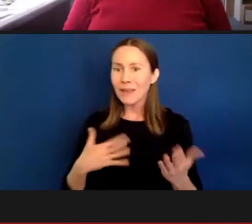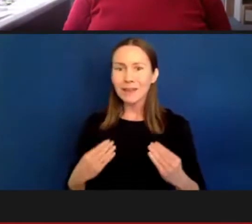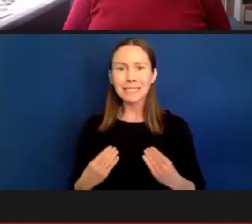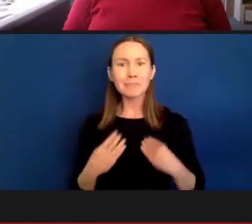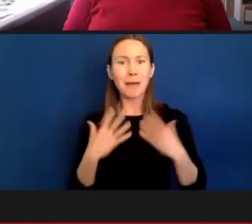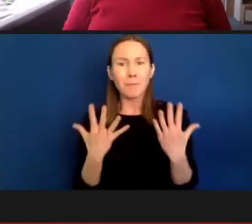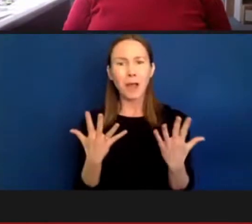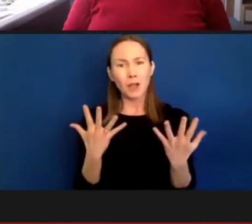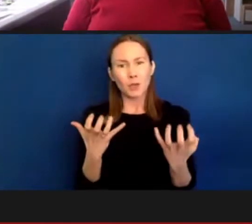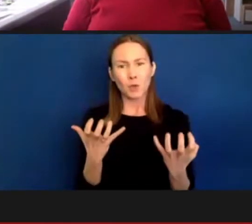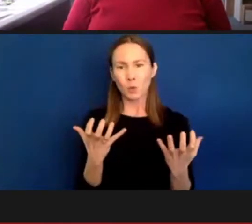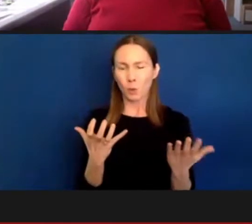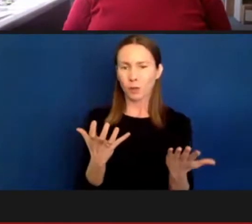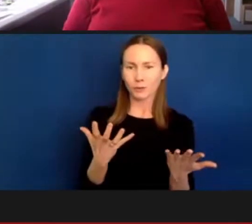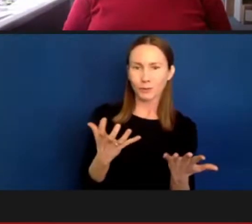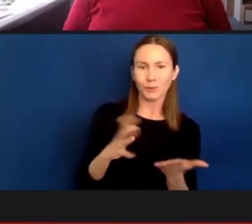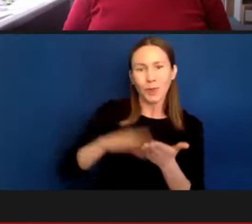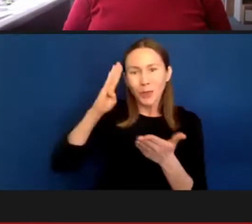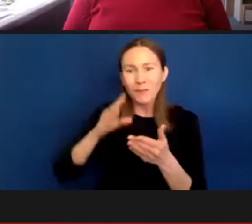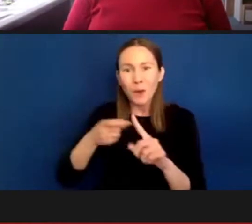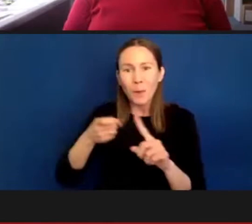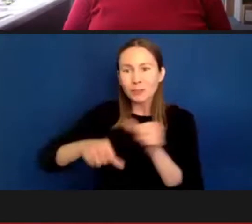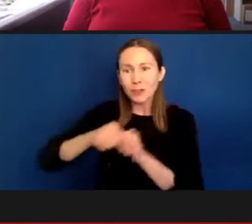to our audience?